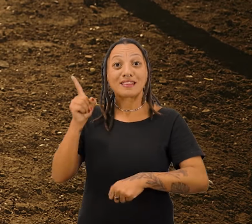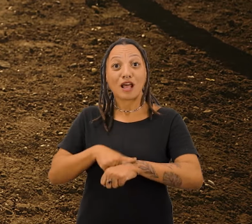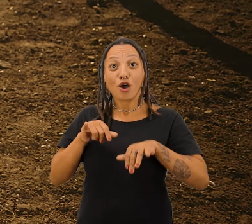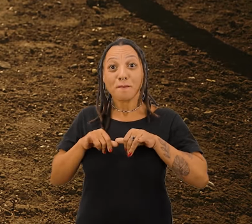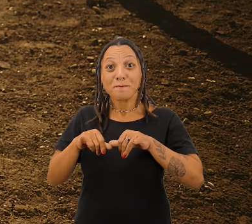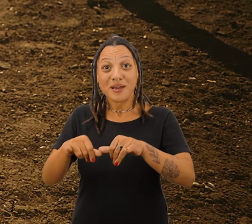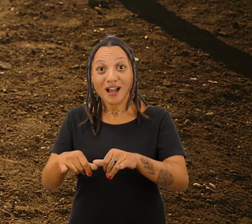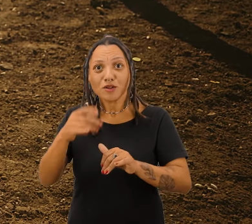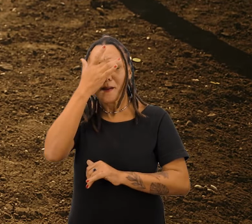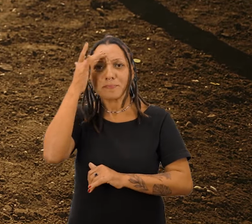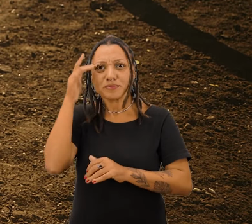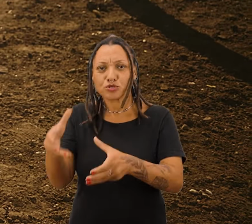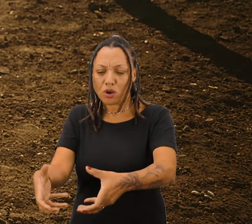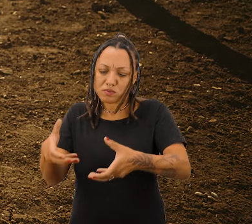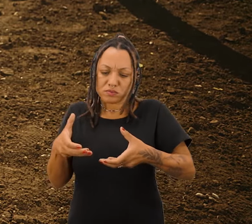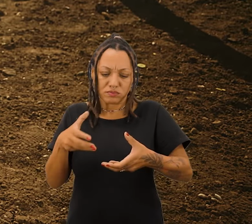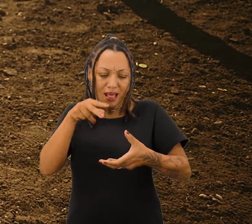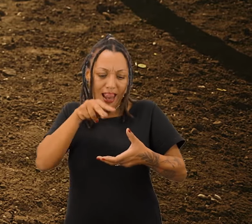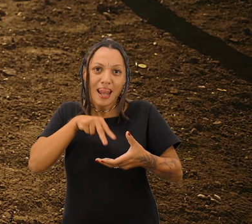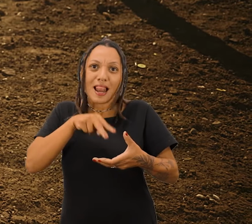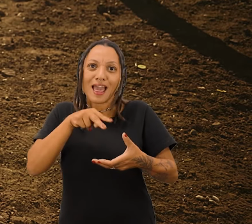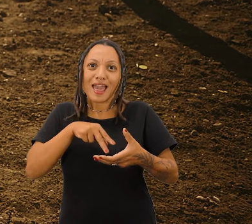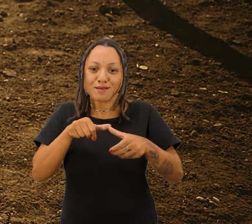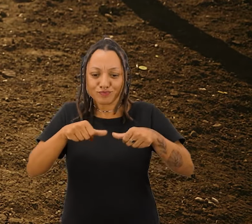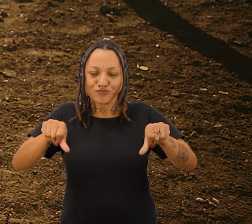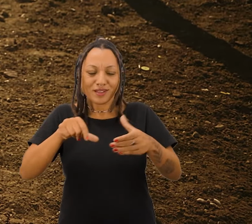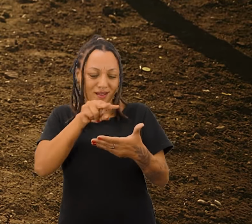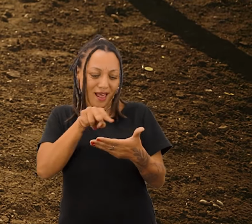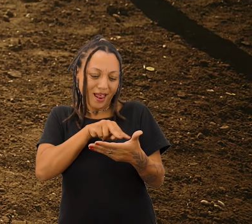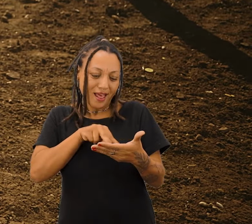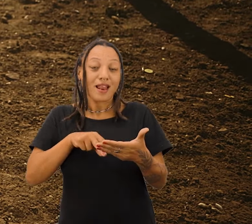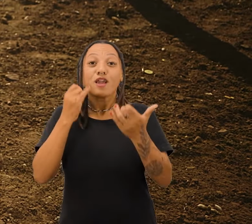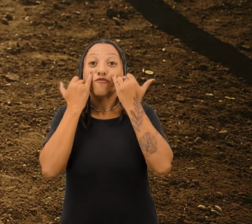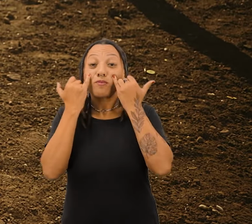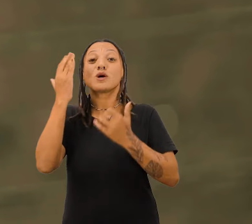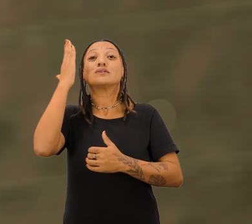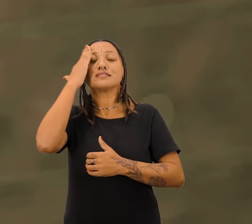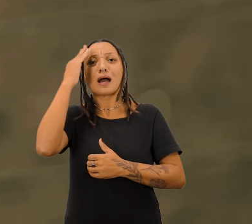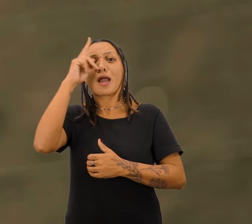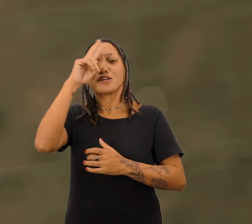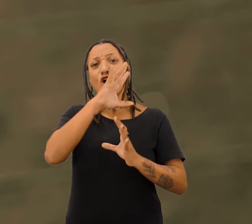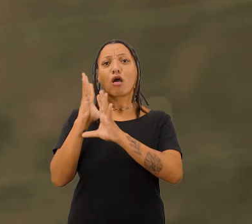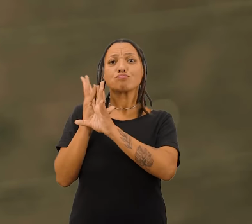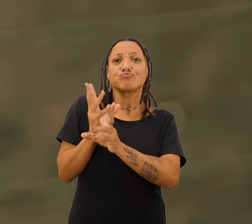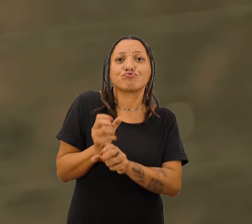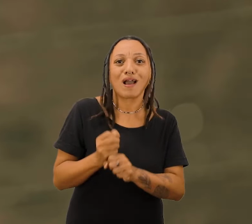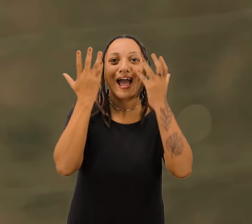and identified on packaging for the consumer who picks up the product on the supermarket shelf. And that's how they get access to this information.